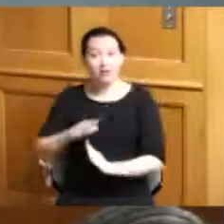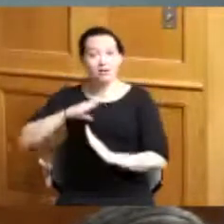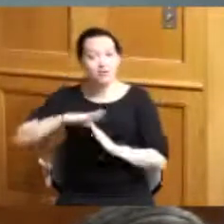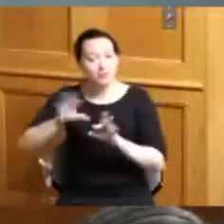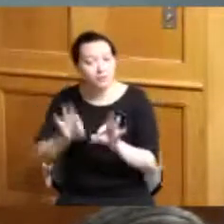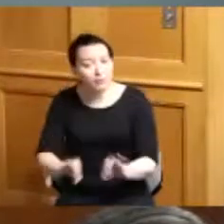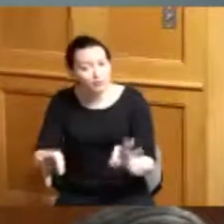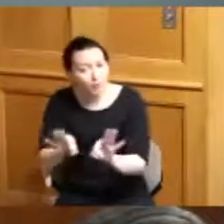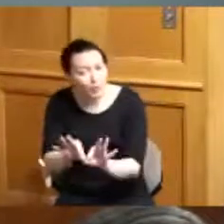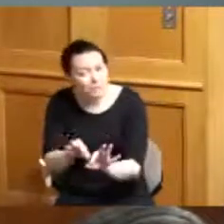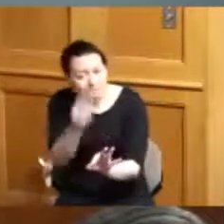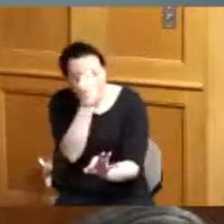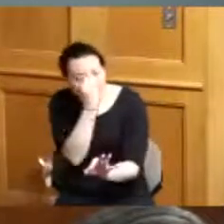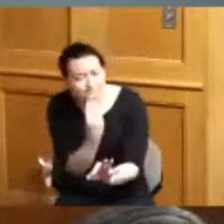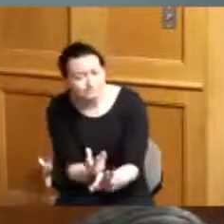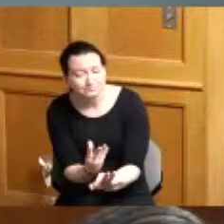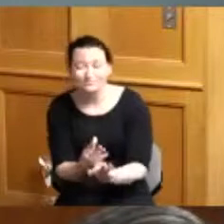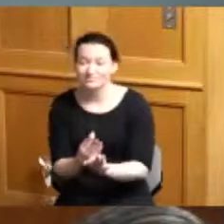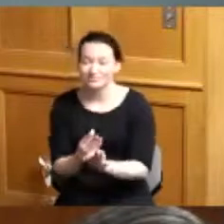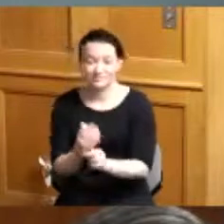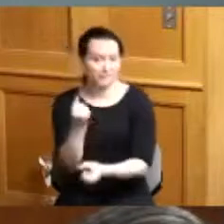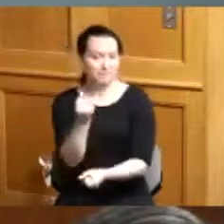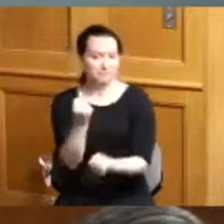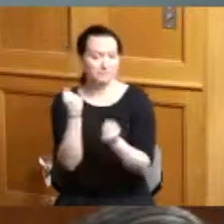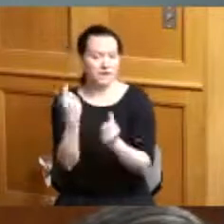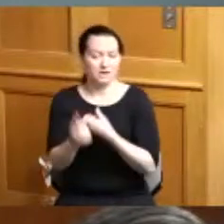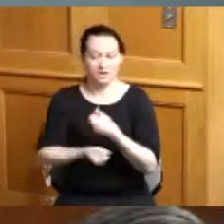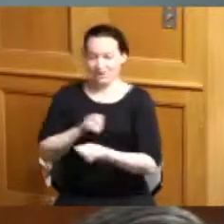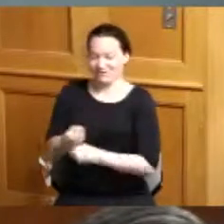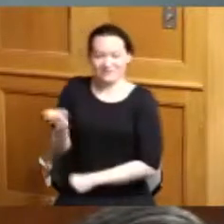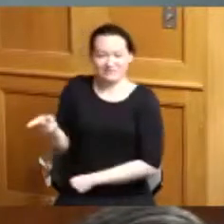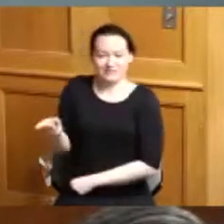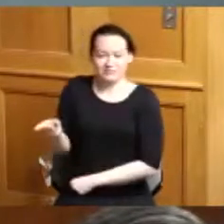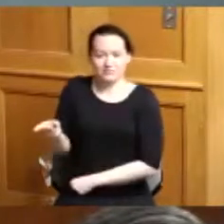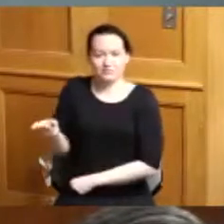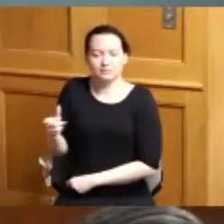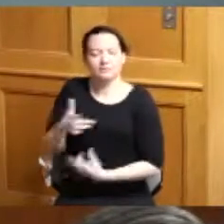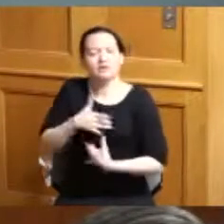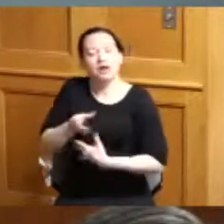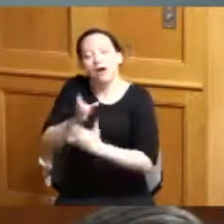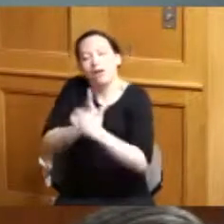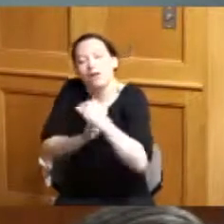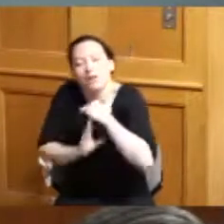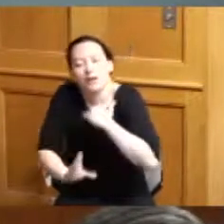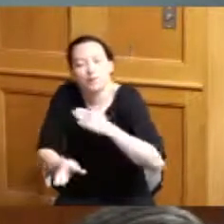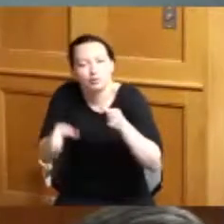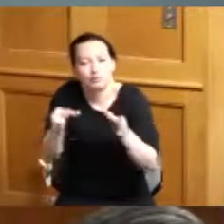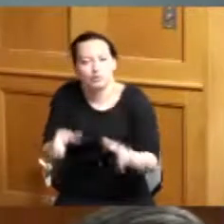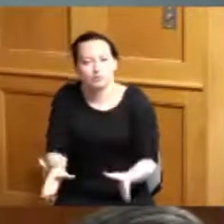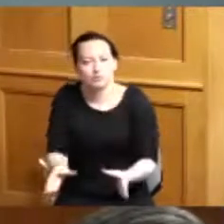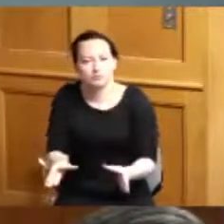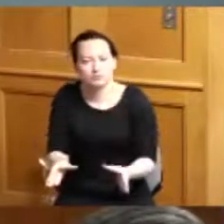I had to say in in all the years he is one of the most humble persons that I've ever worked